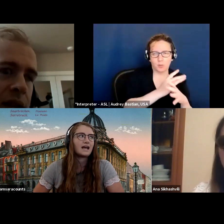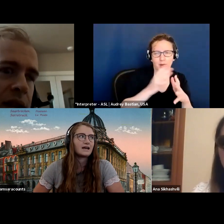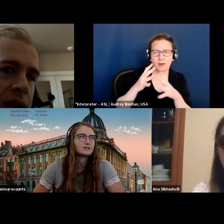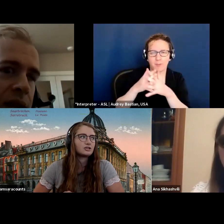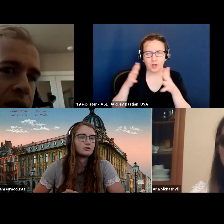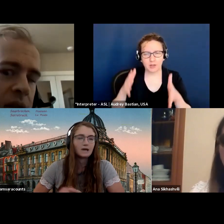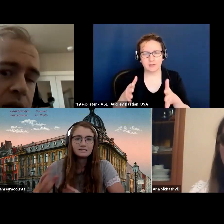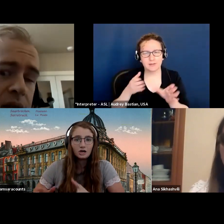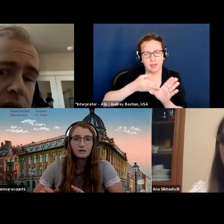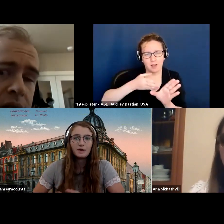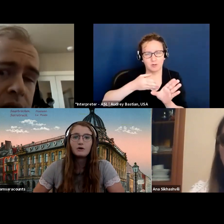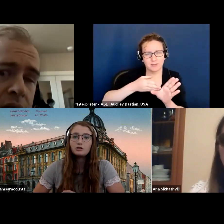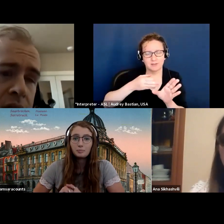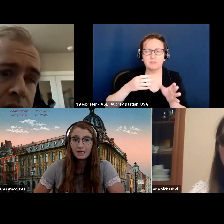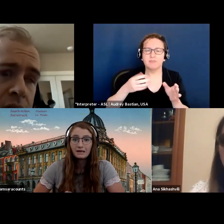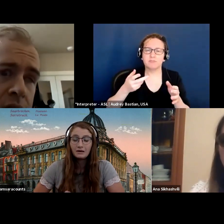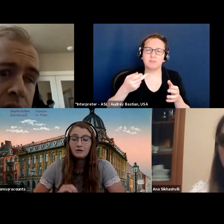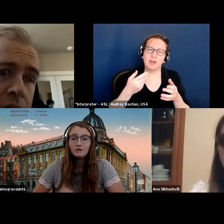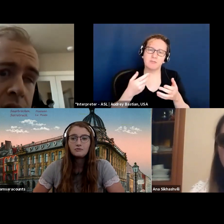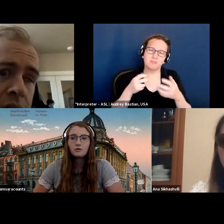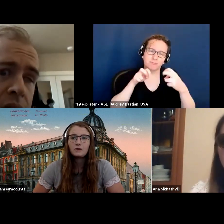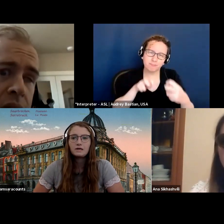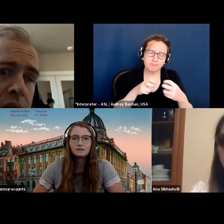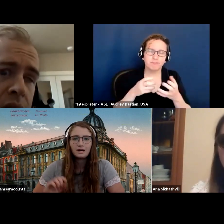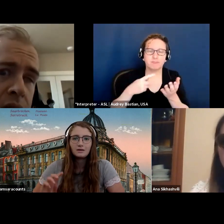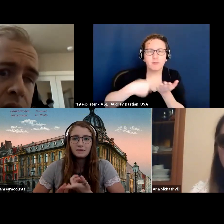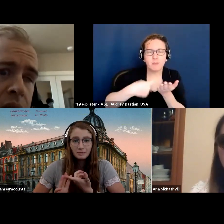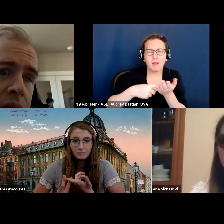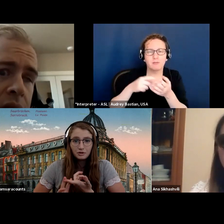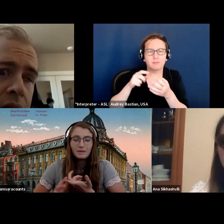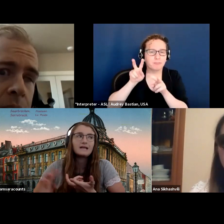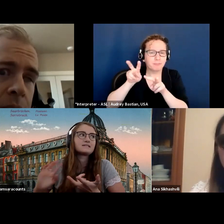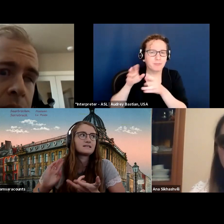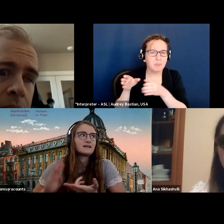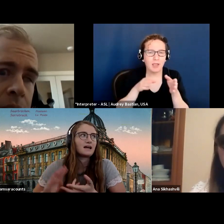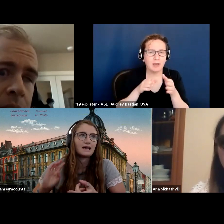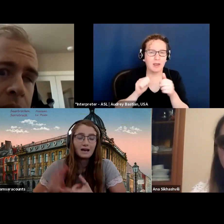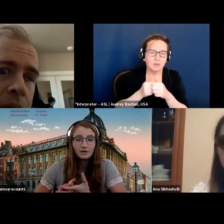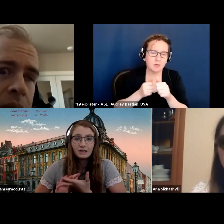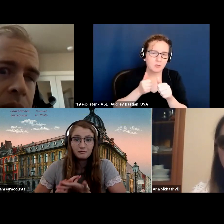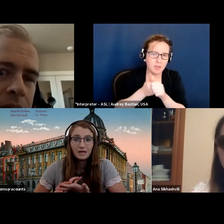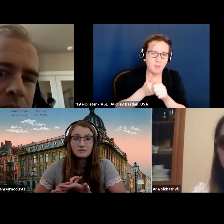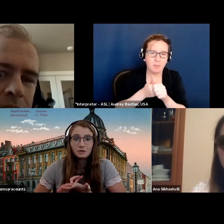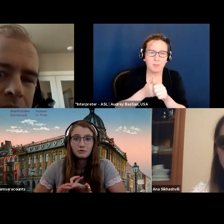And you guys talk about your plan for keeping on your meds and having enough meds when you go